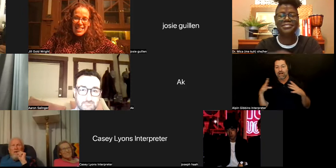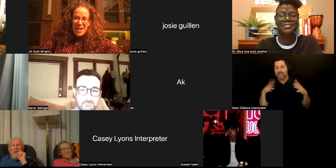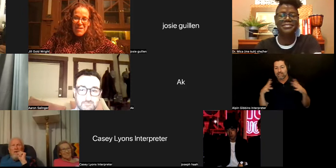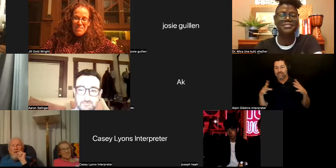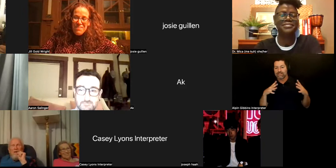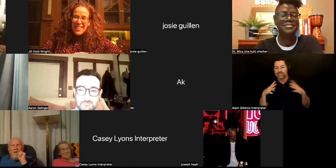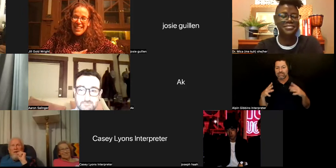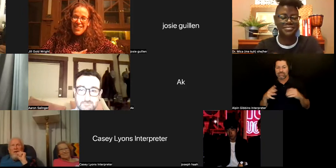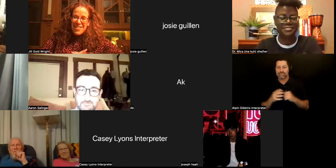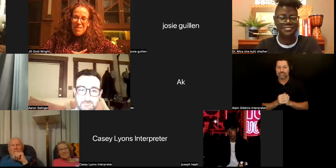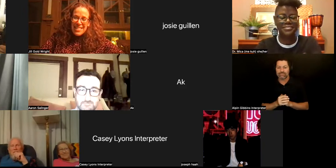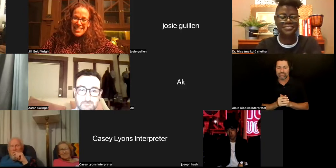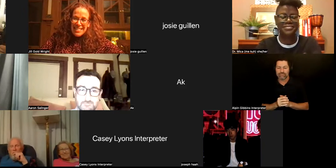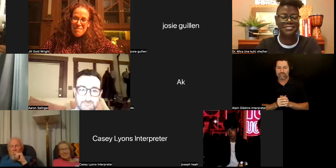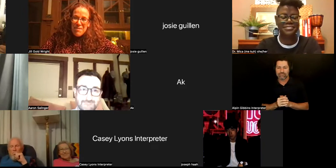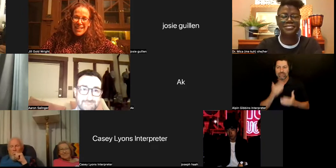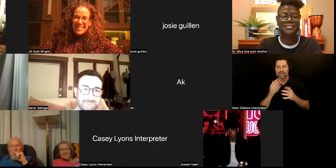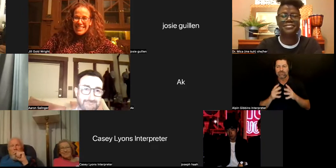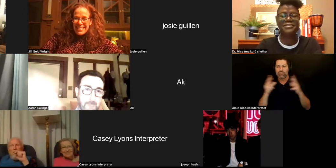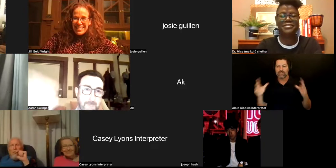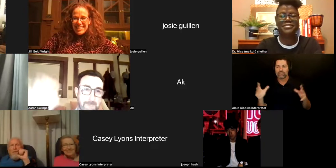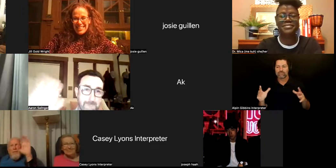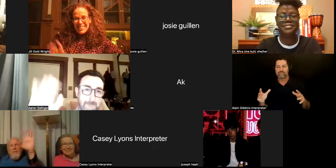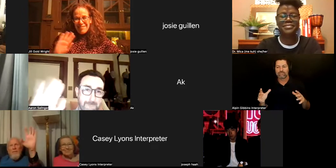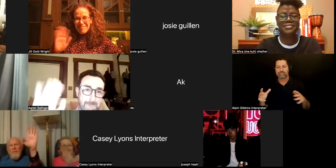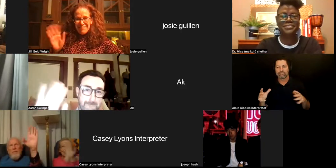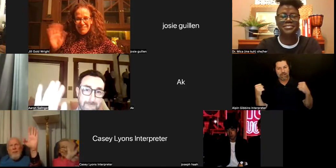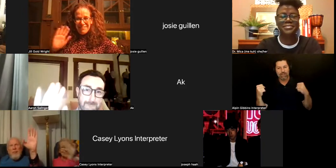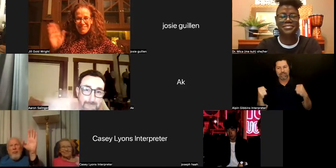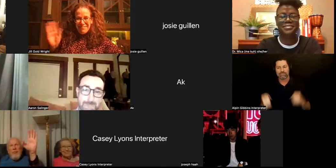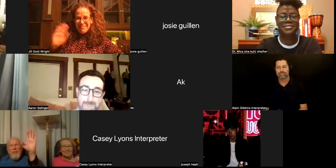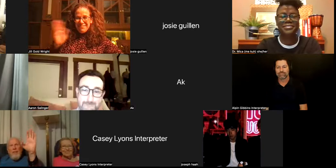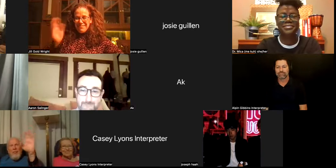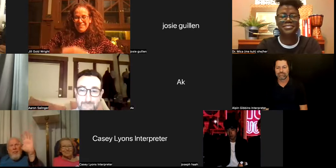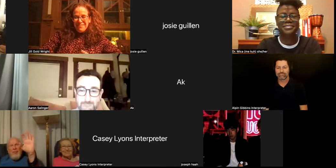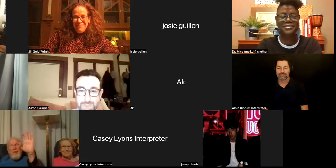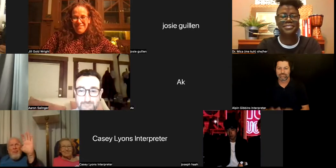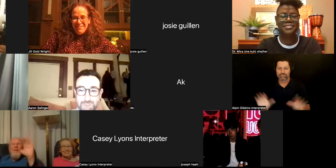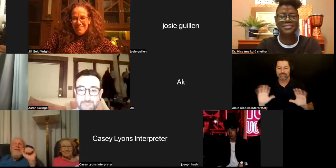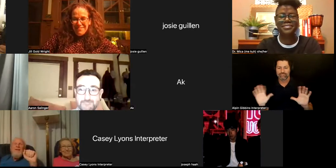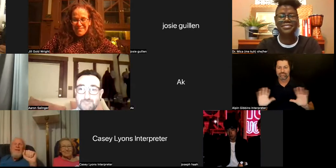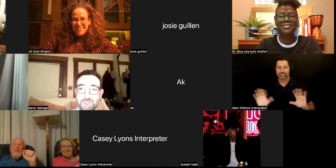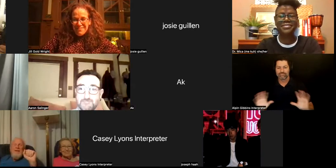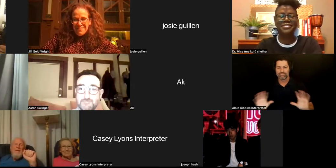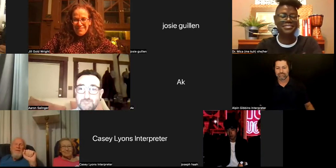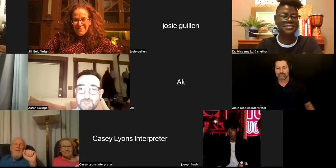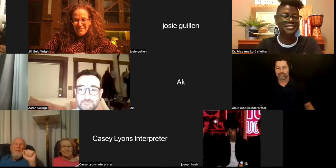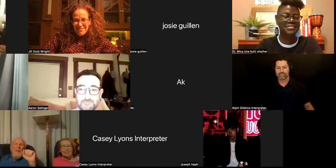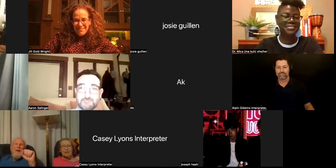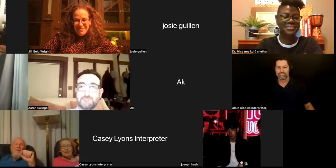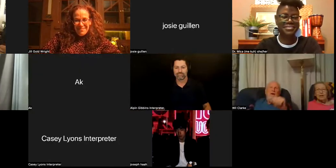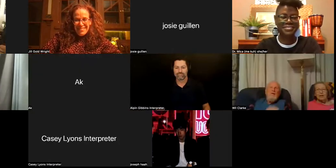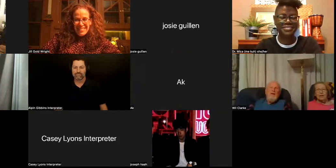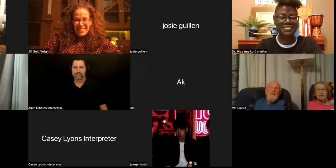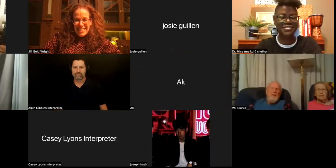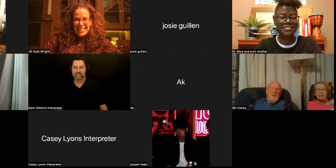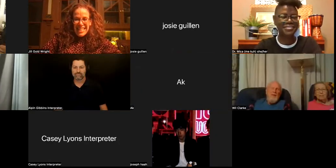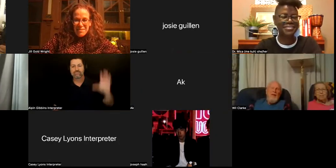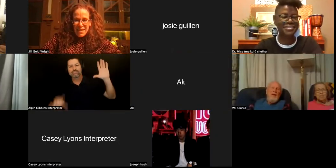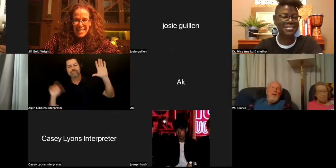thank you so much. 20:21:31 We will i've got a question Yes,